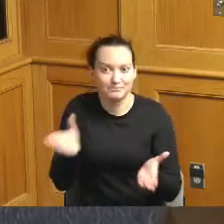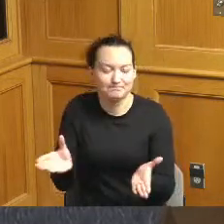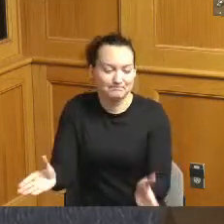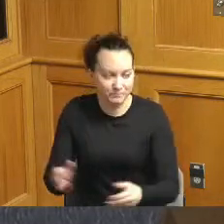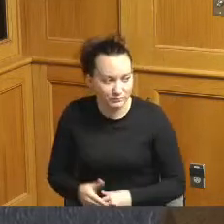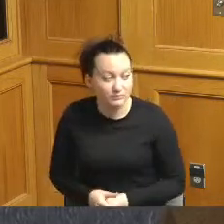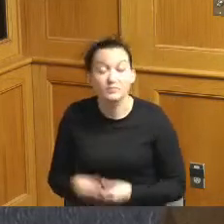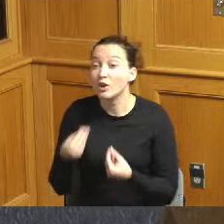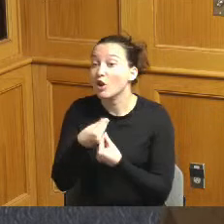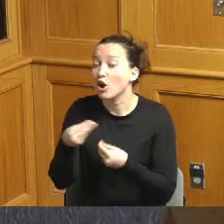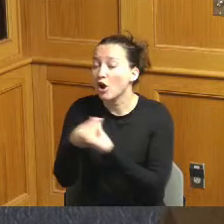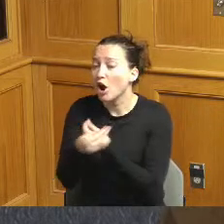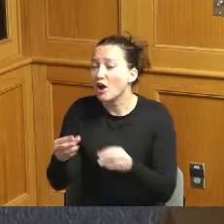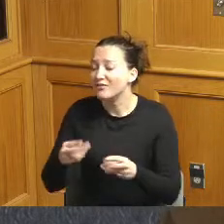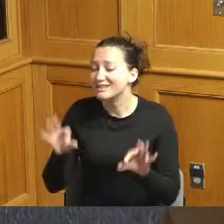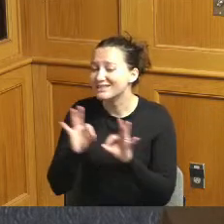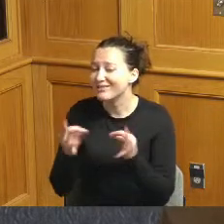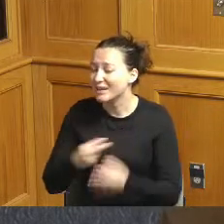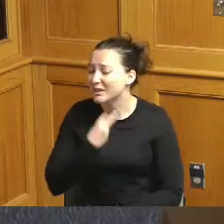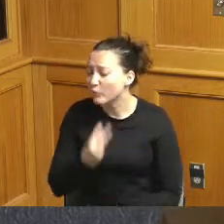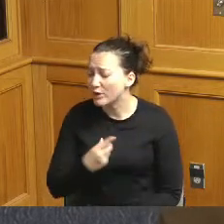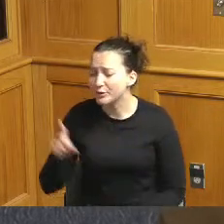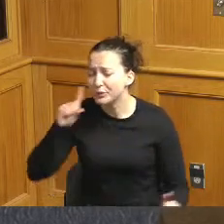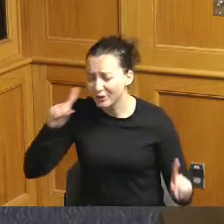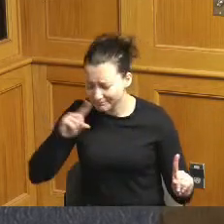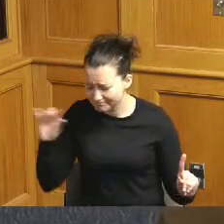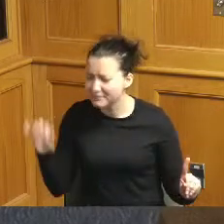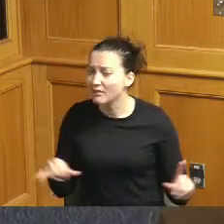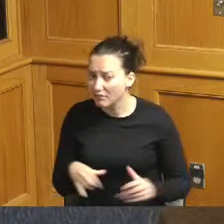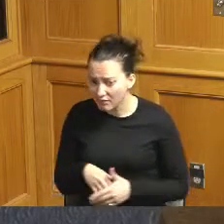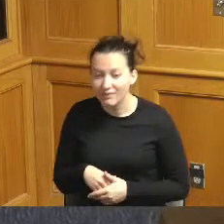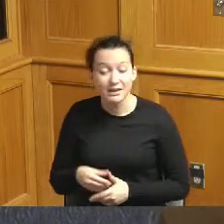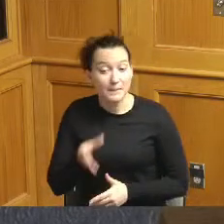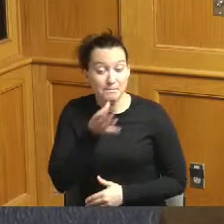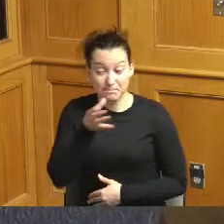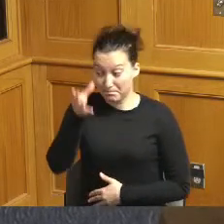the office of family voice is something else that we heard about to help the parents whose children